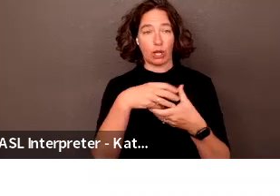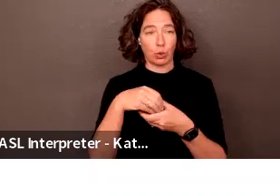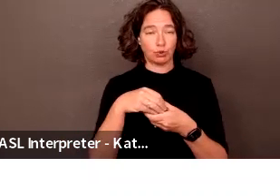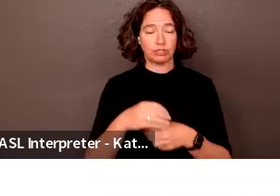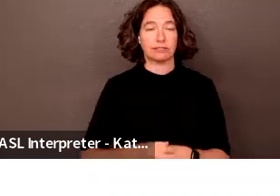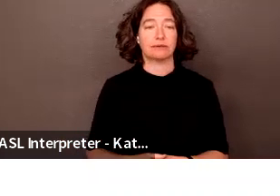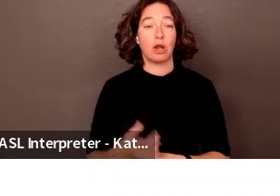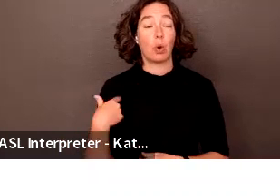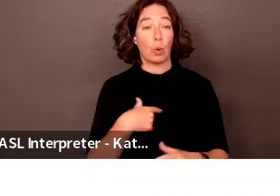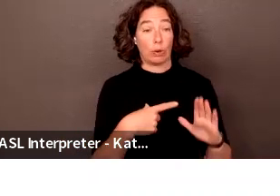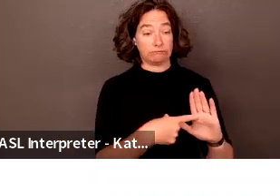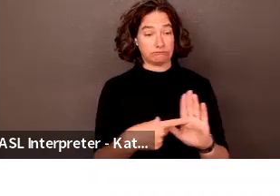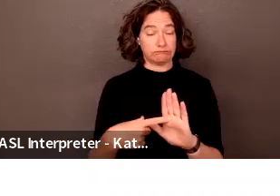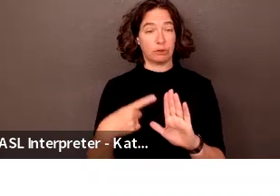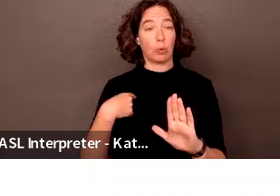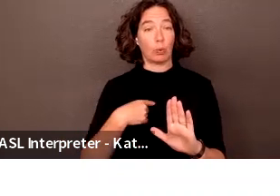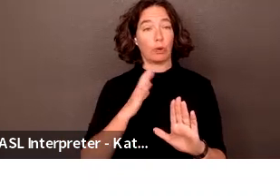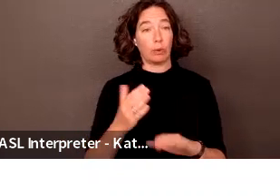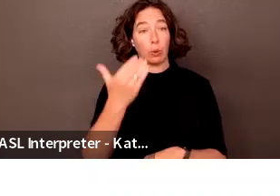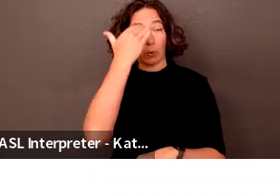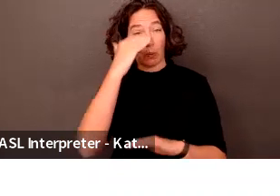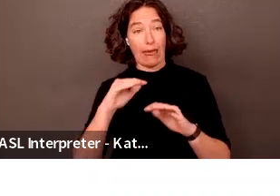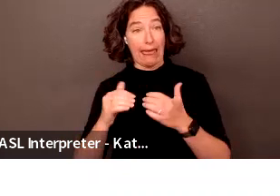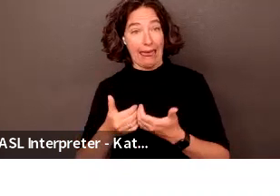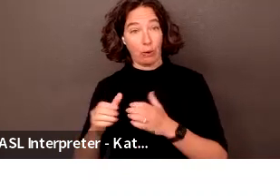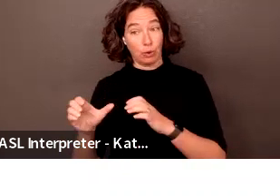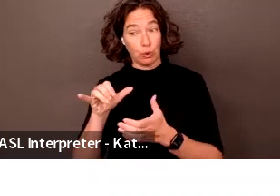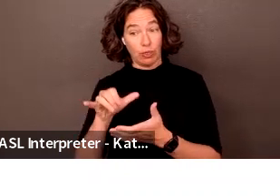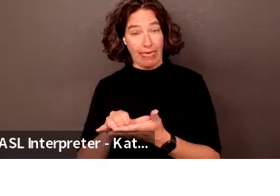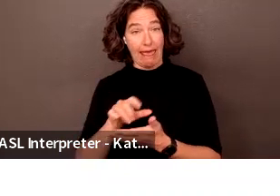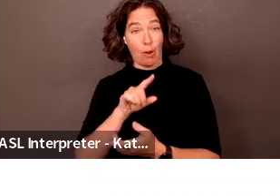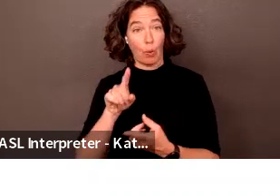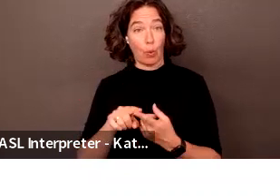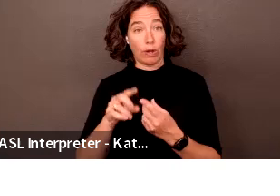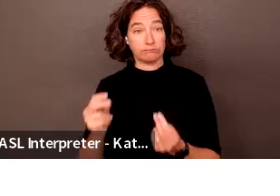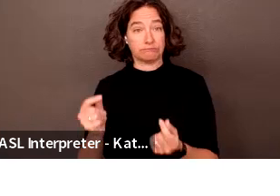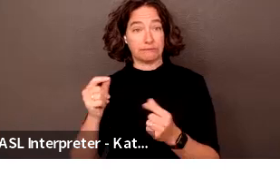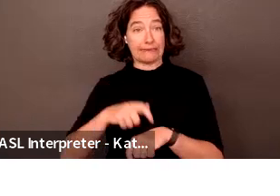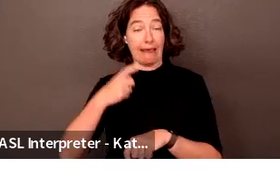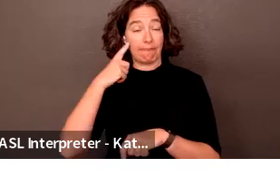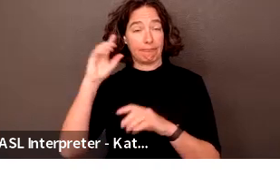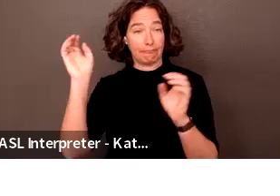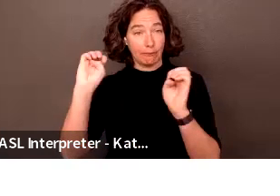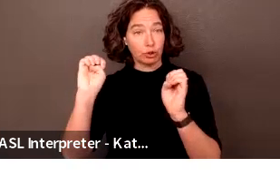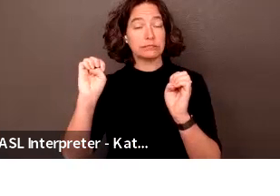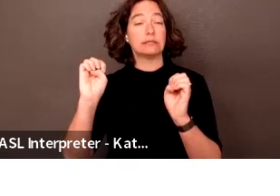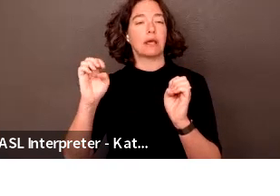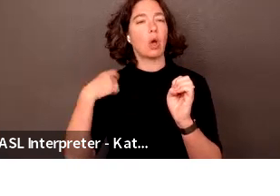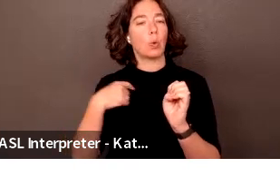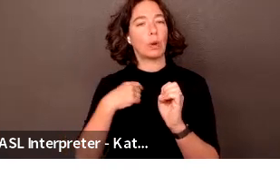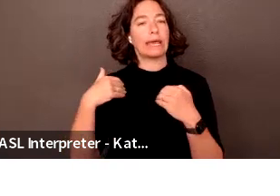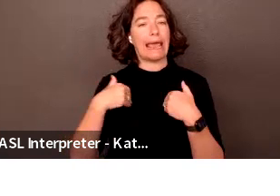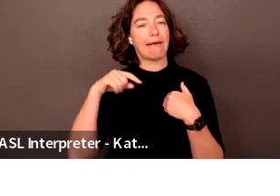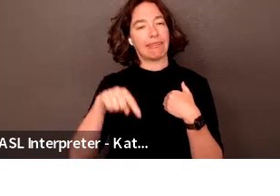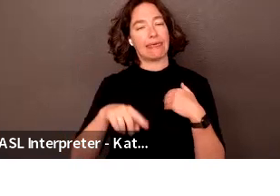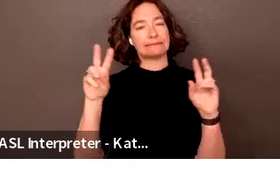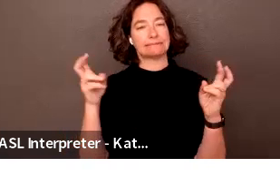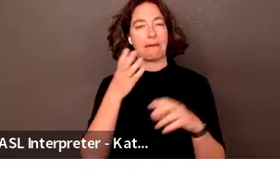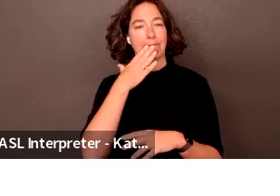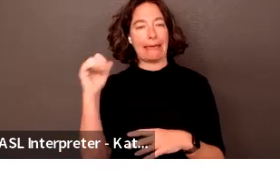practices. With that, I'm going to hand